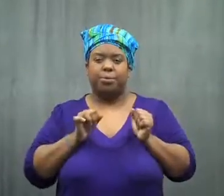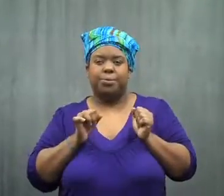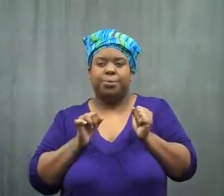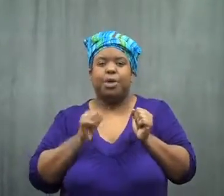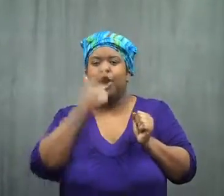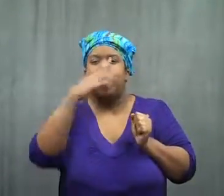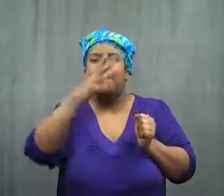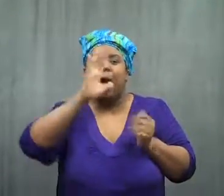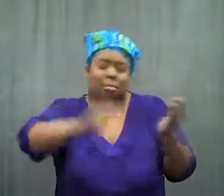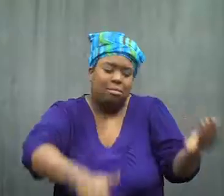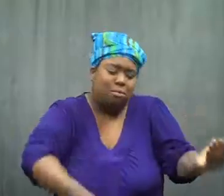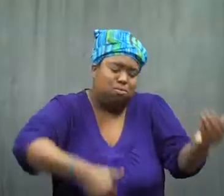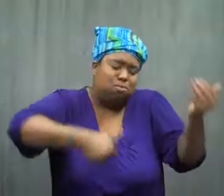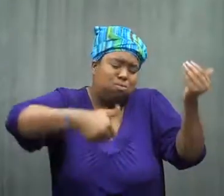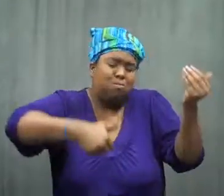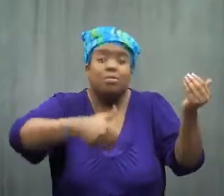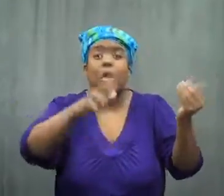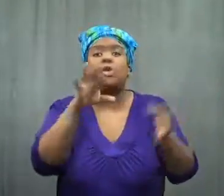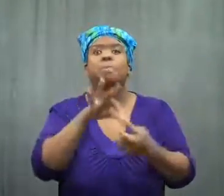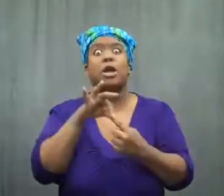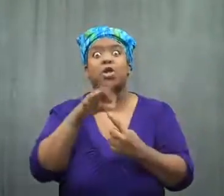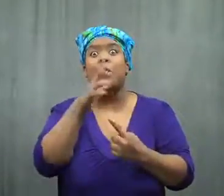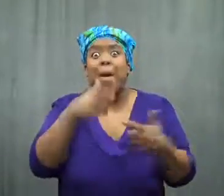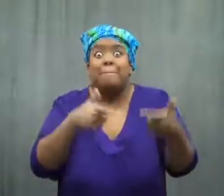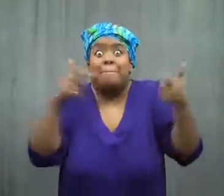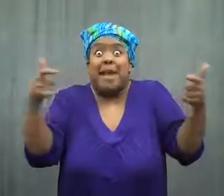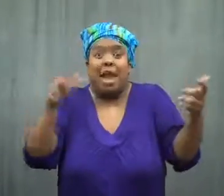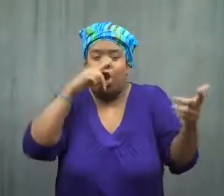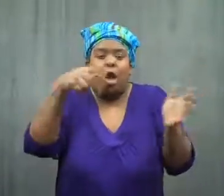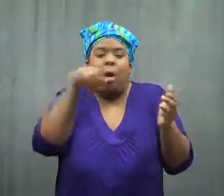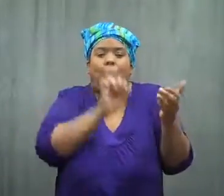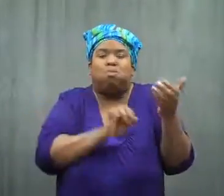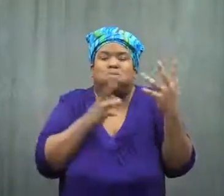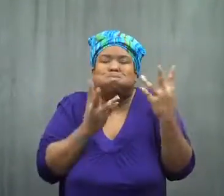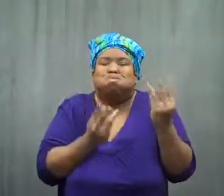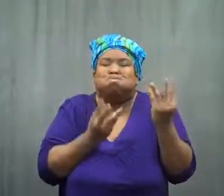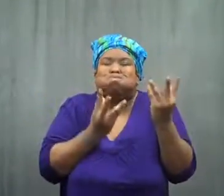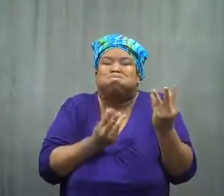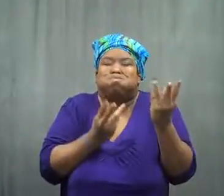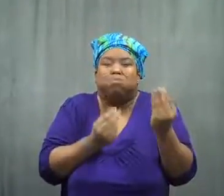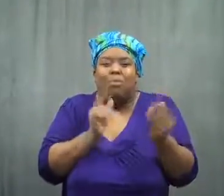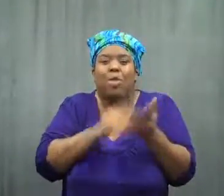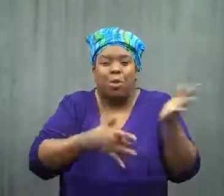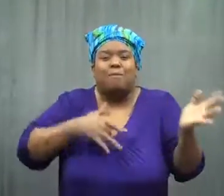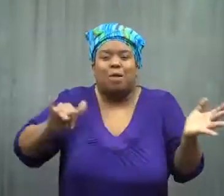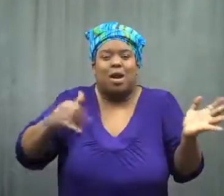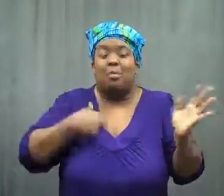It feels like being cradled by a big mother.